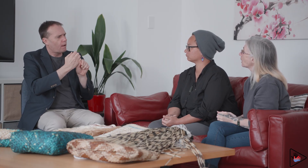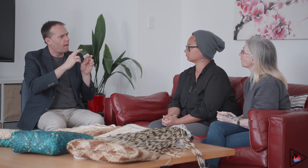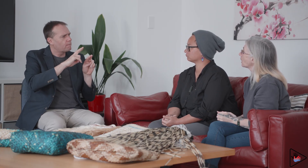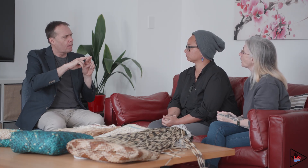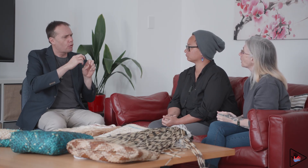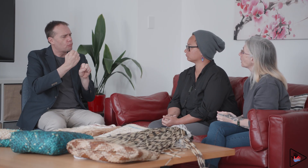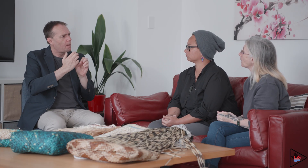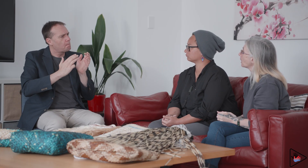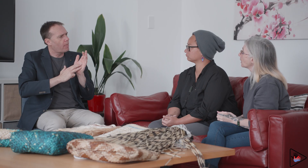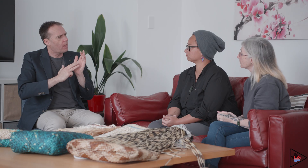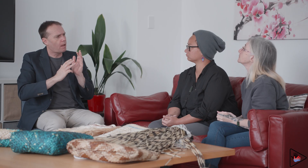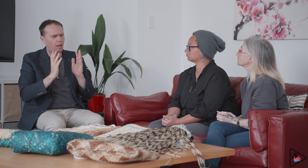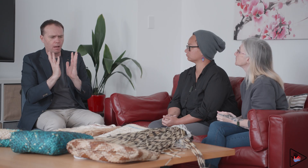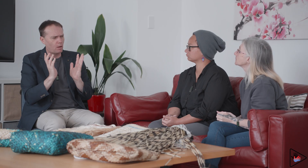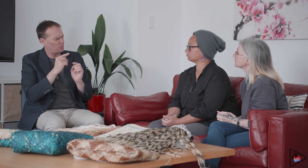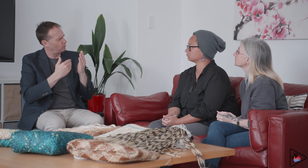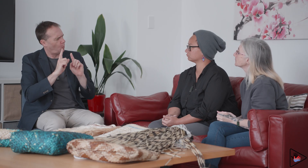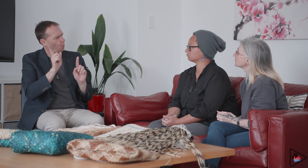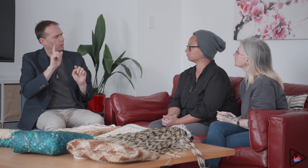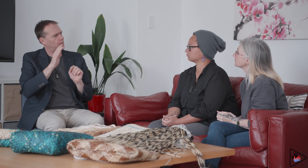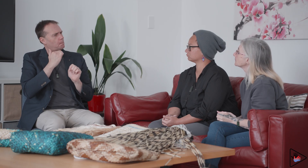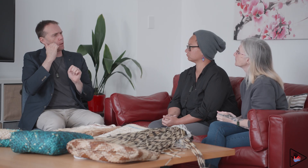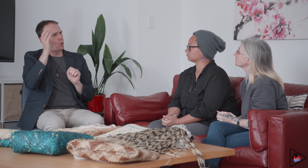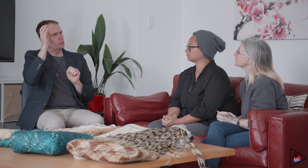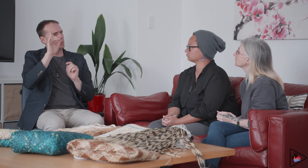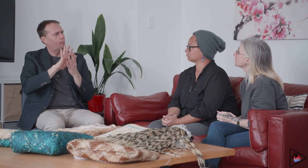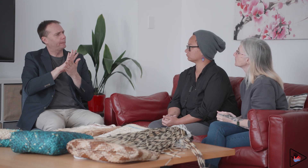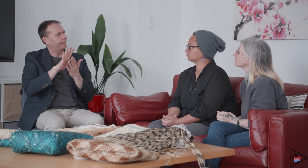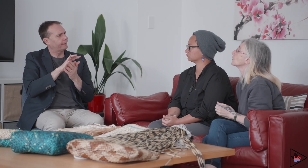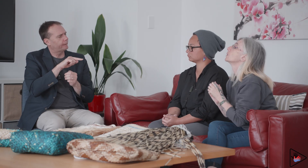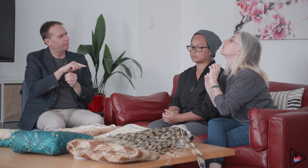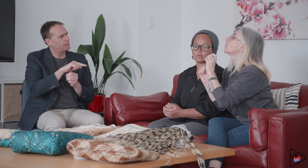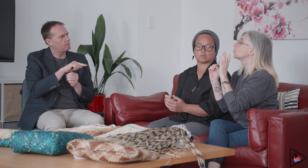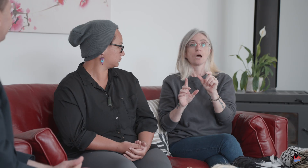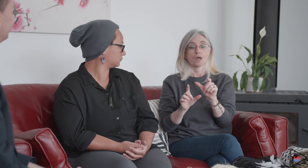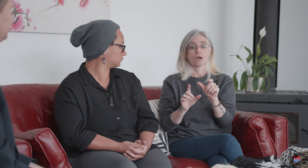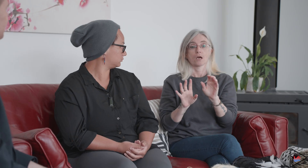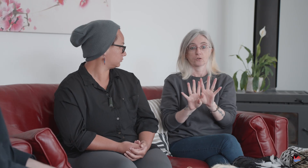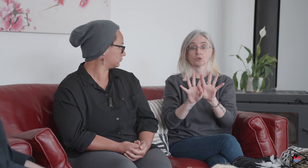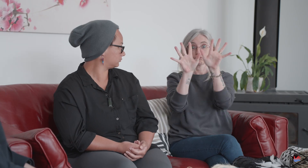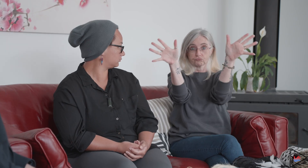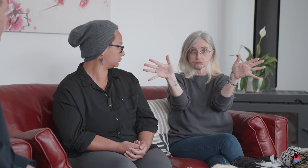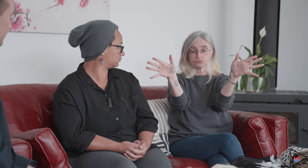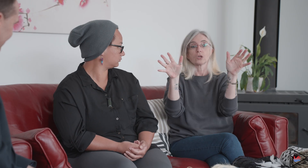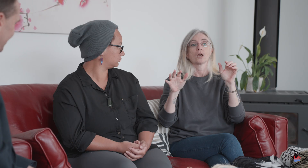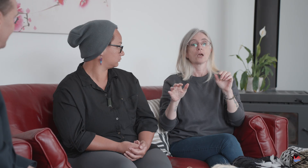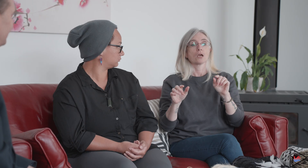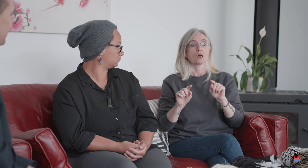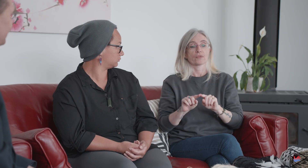you talked about grandparents. Could you maybe just expand on the concept behind that? Right. So,